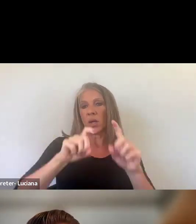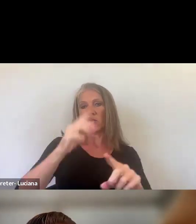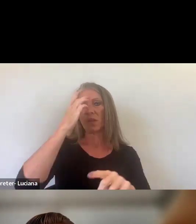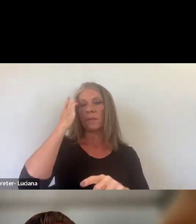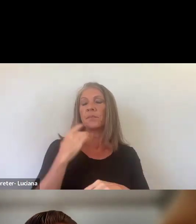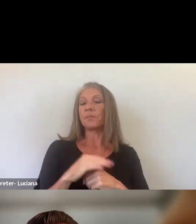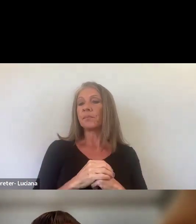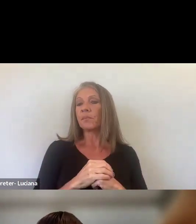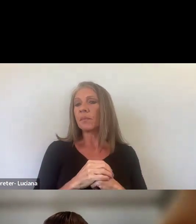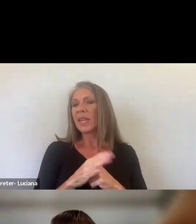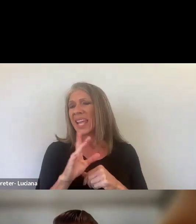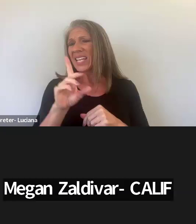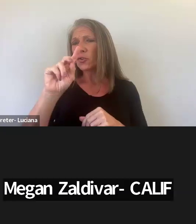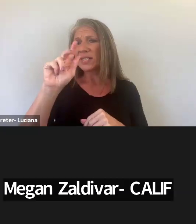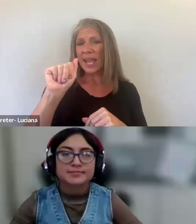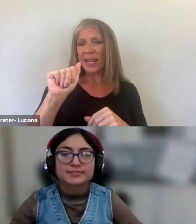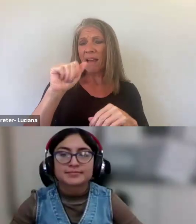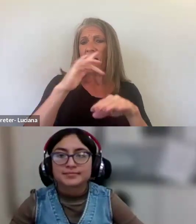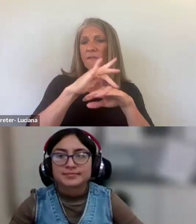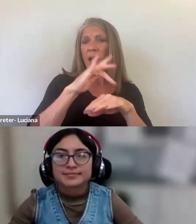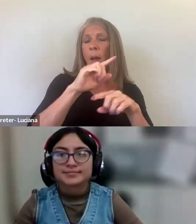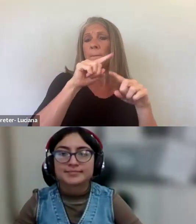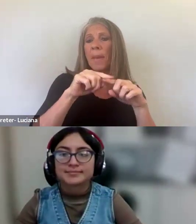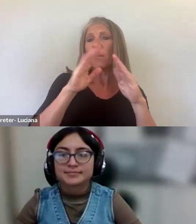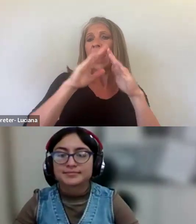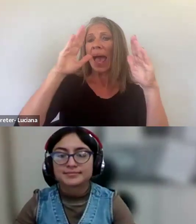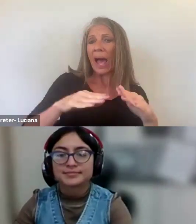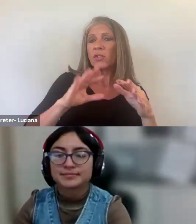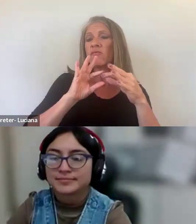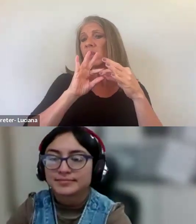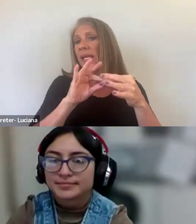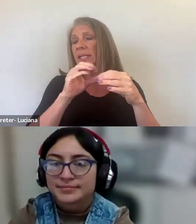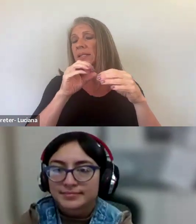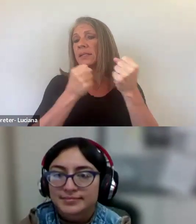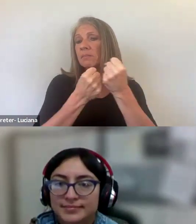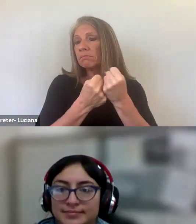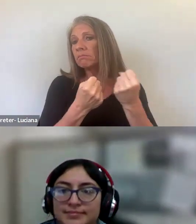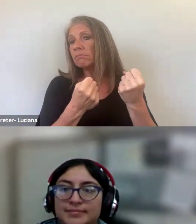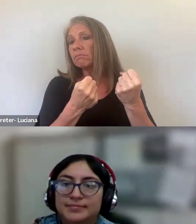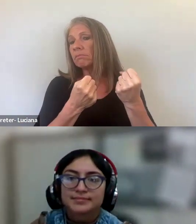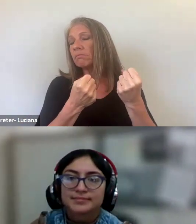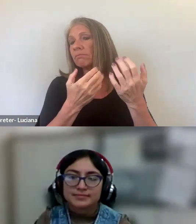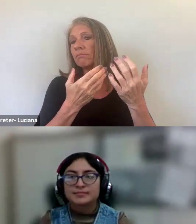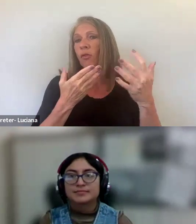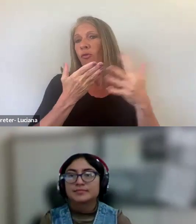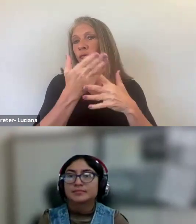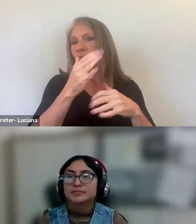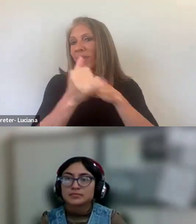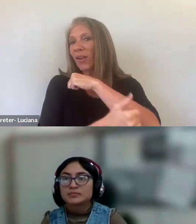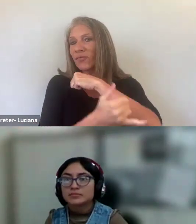is there data available around housing related support provided by CILs in the country.